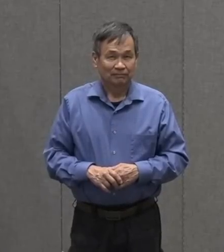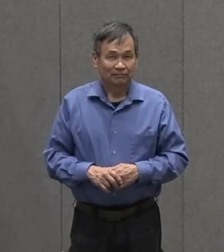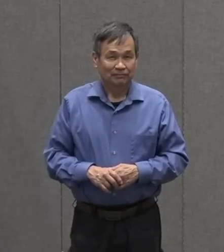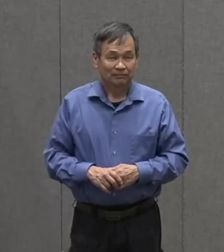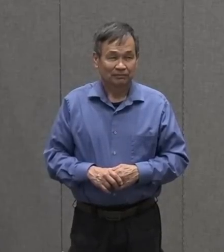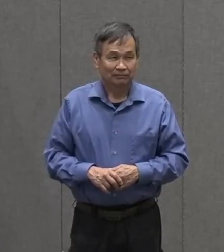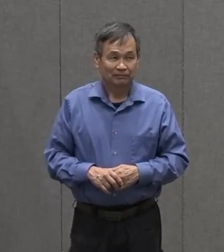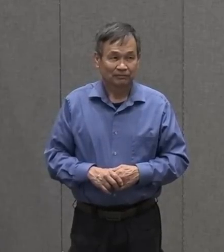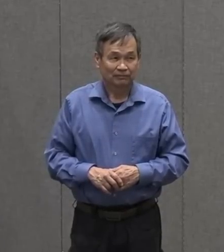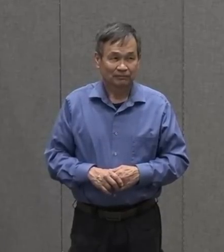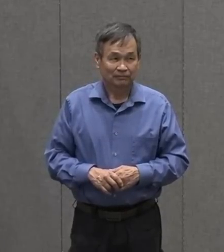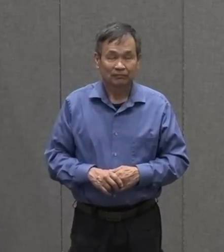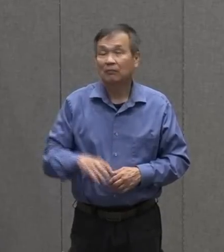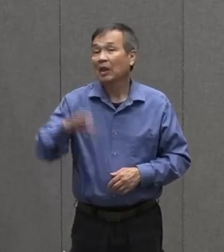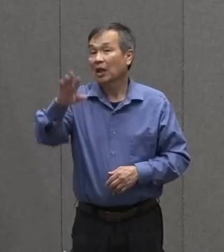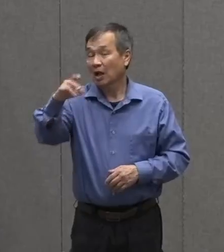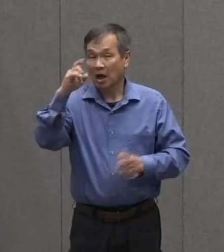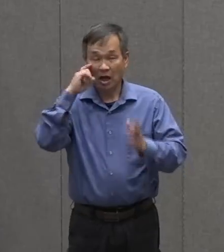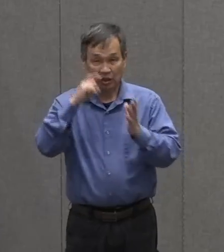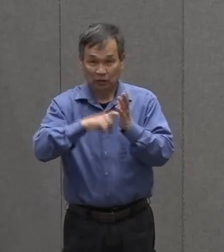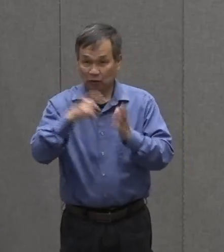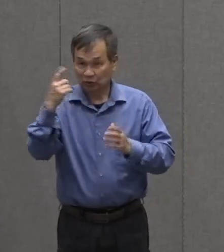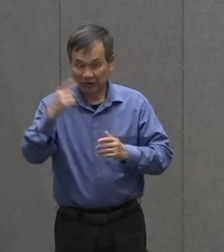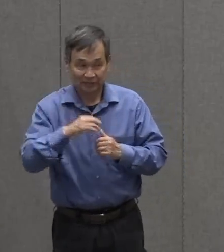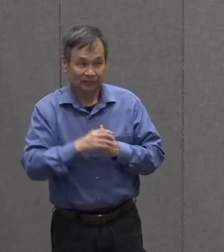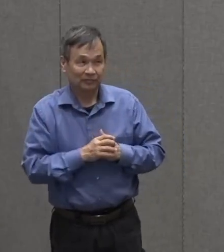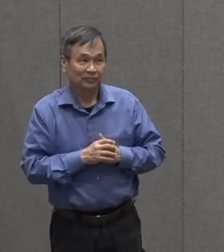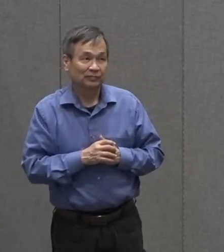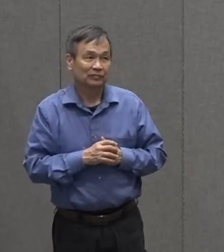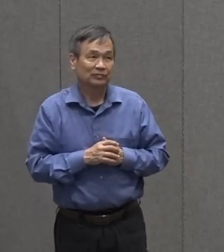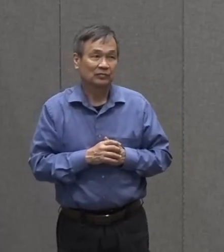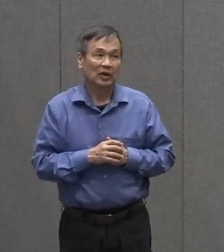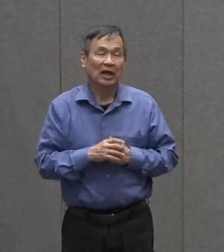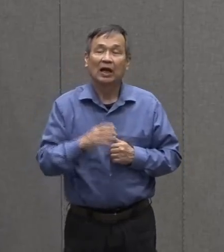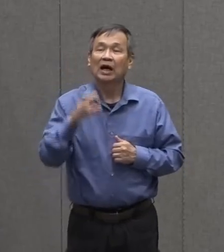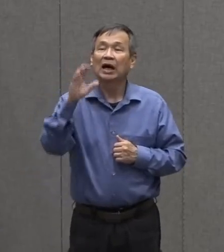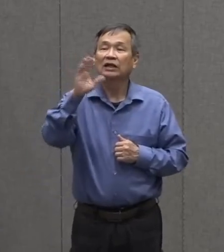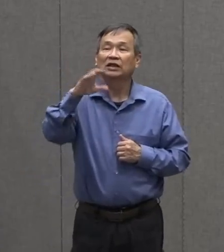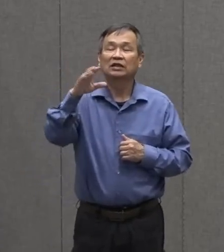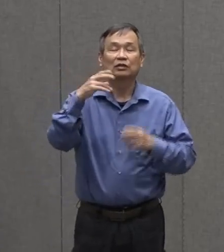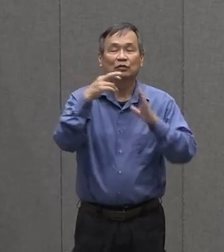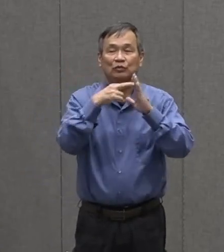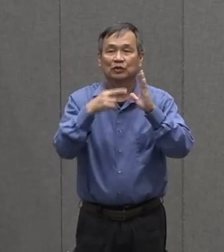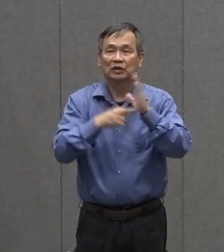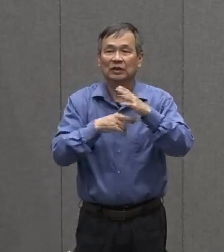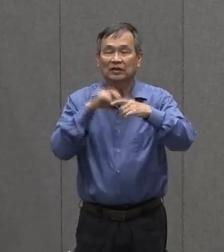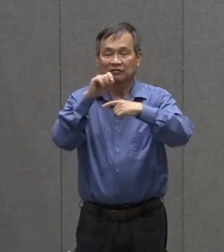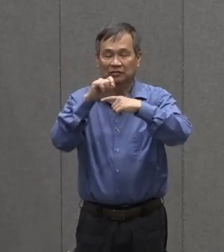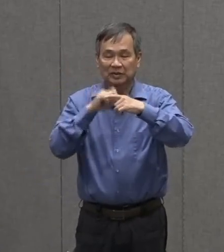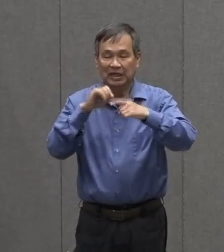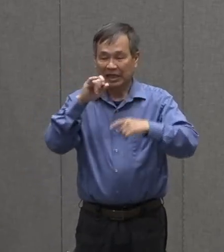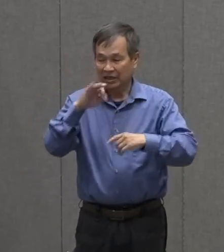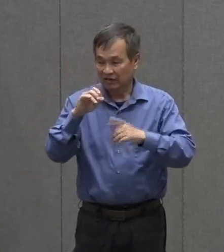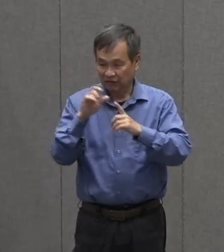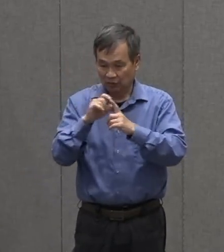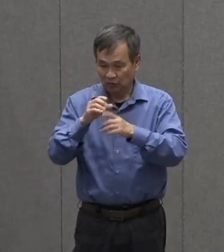Well I noticed one. I'm going to use my divisibility rules. I noticed that if a number ended in five,